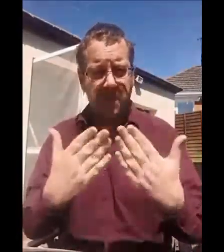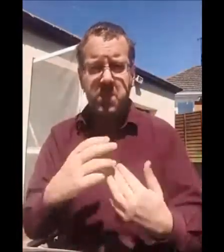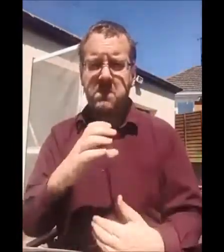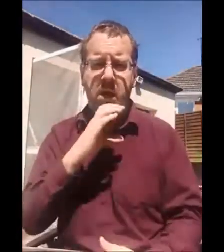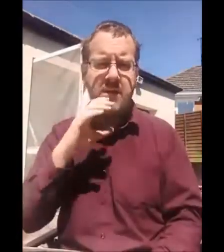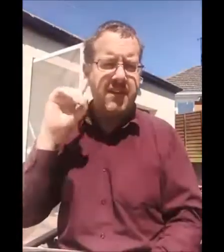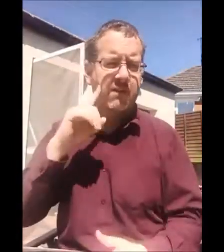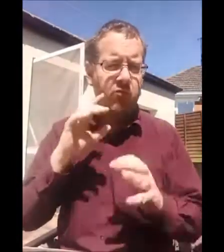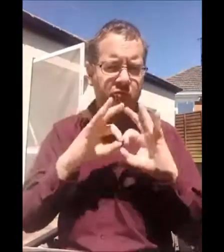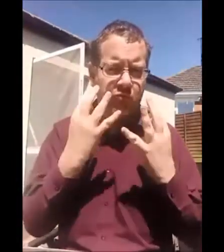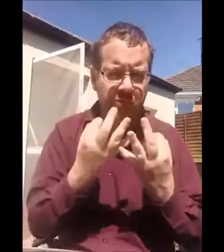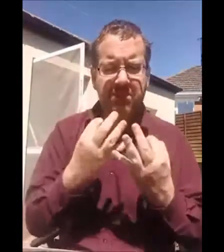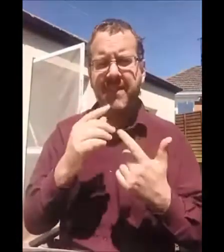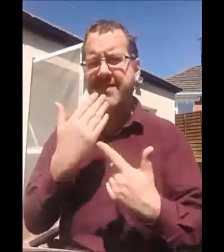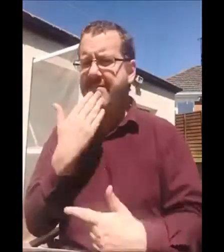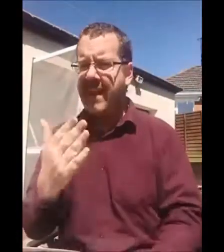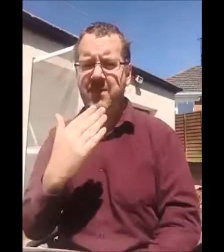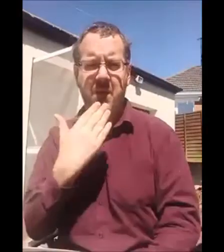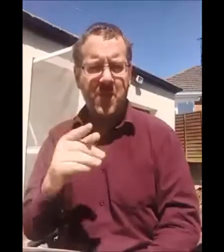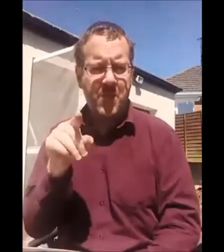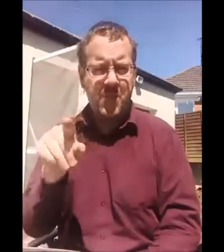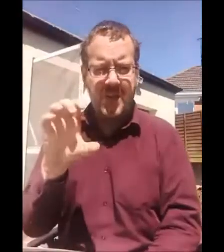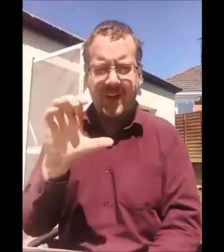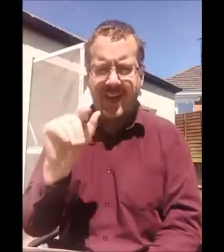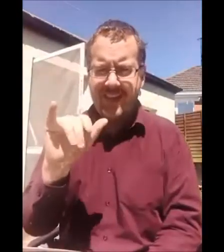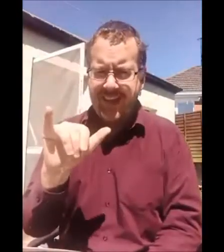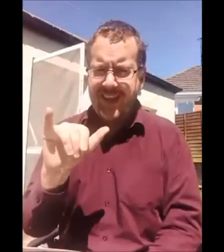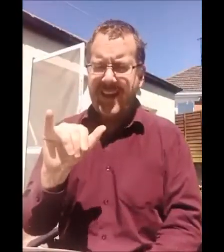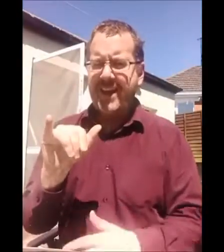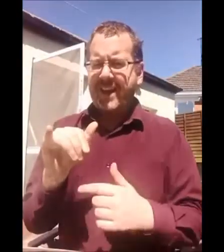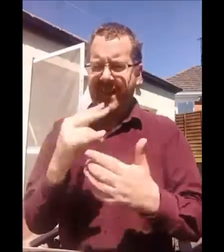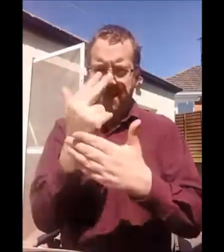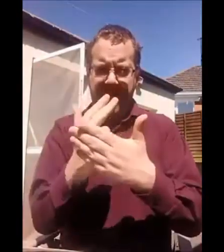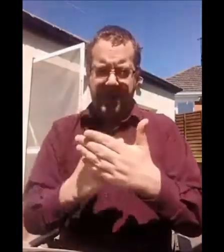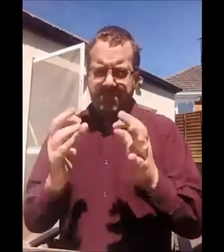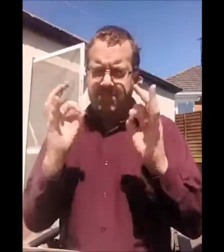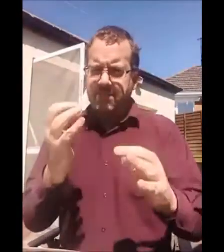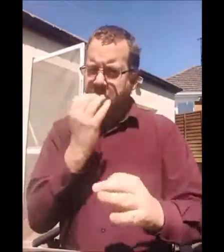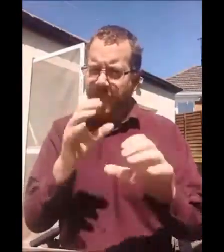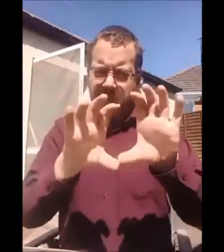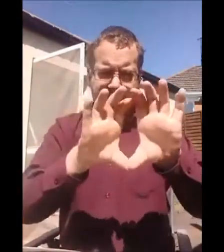to thank Cathy McMullen for her brilliant art.